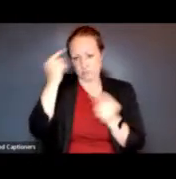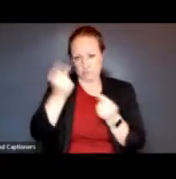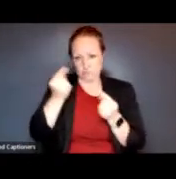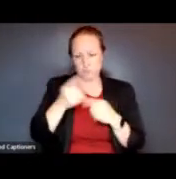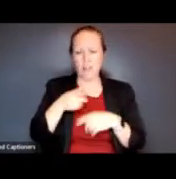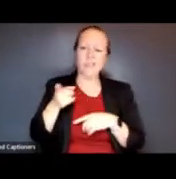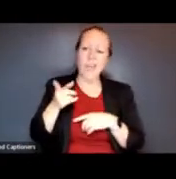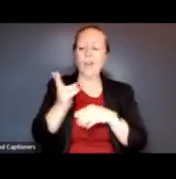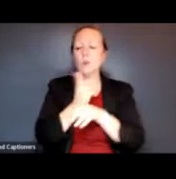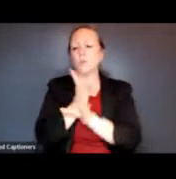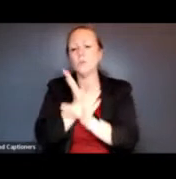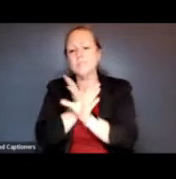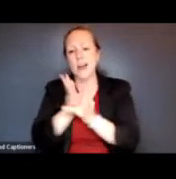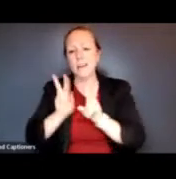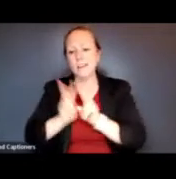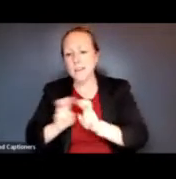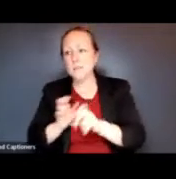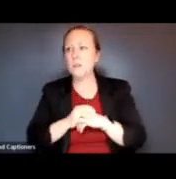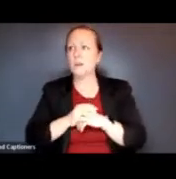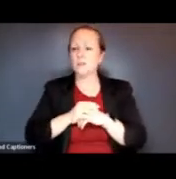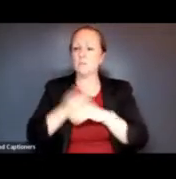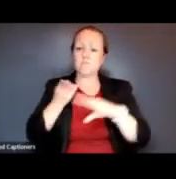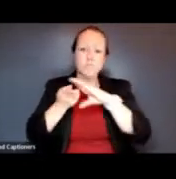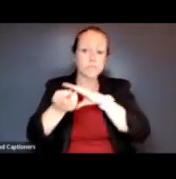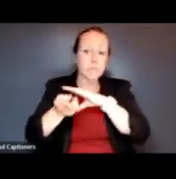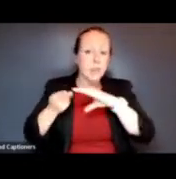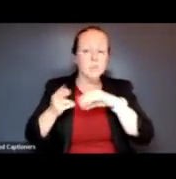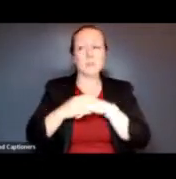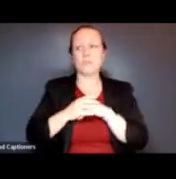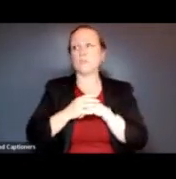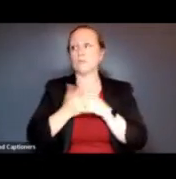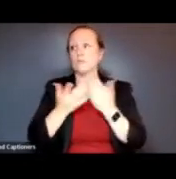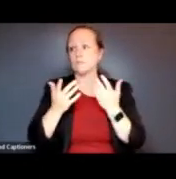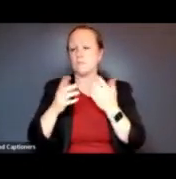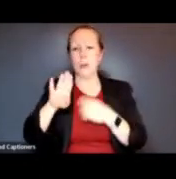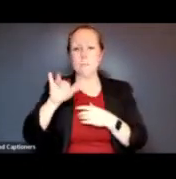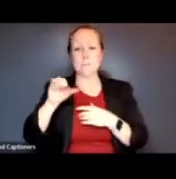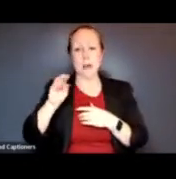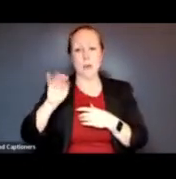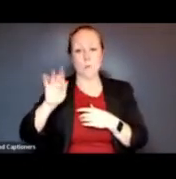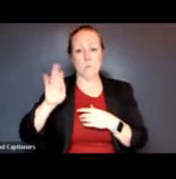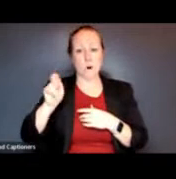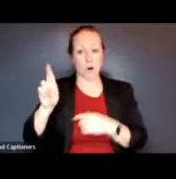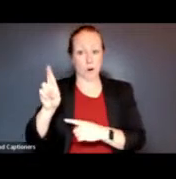assessment or imaging and biomarkers. But those are good